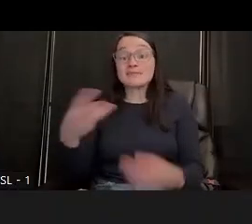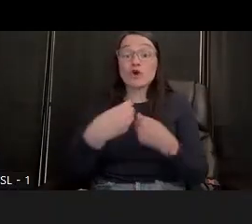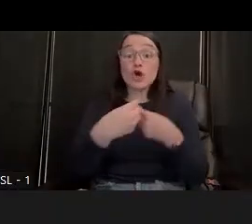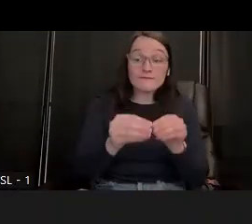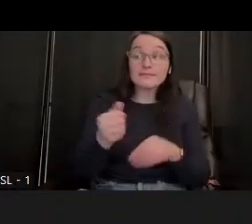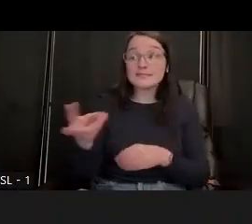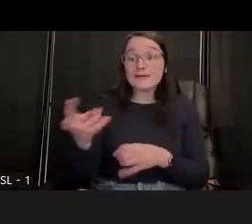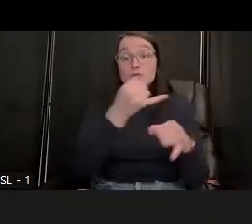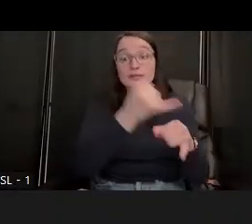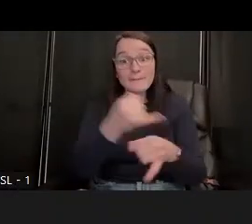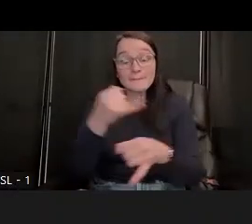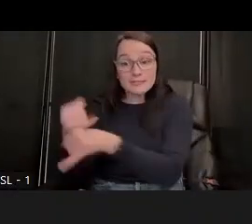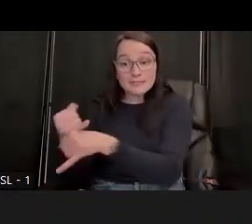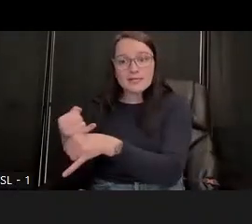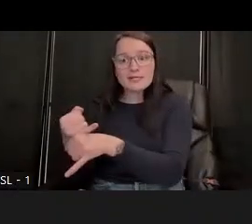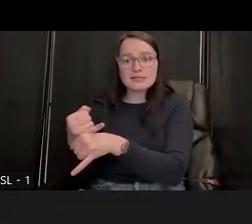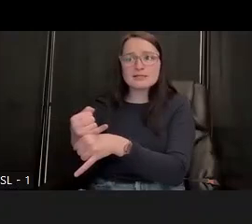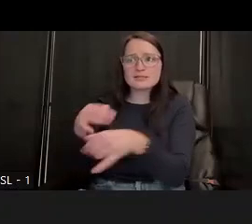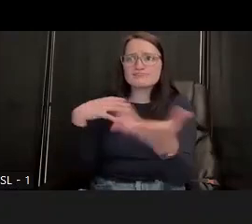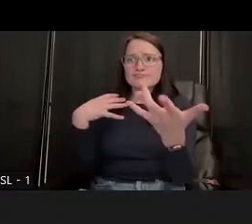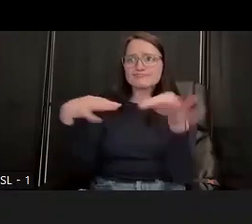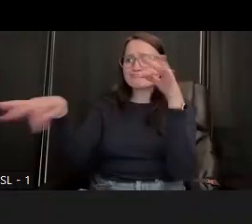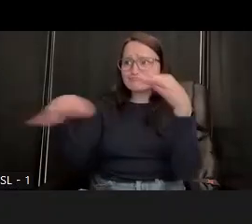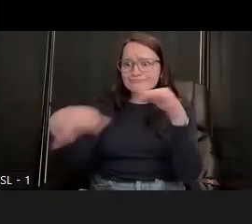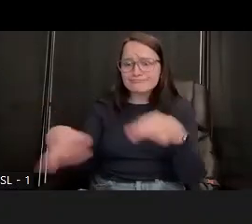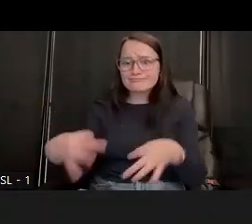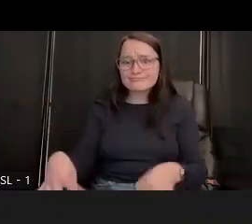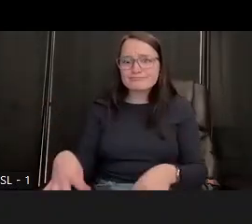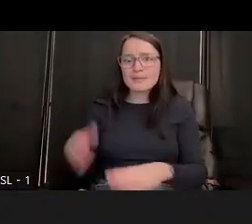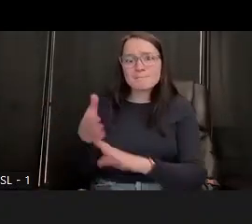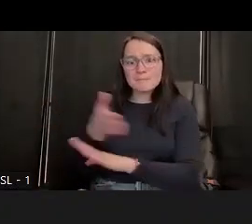out pre-arrival information. We'll like to know ahead of time when we're heading somewhere or if